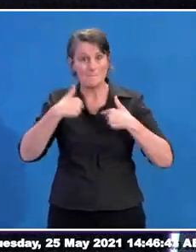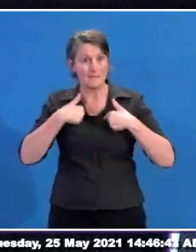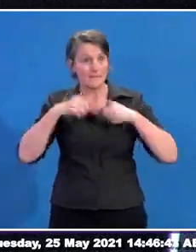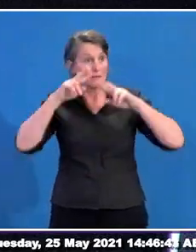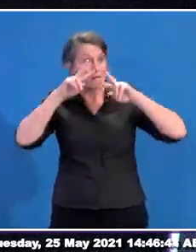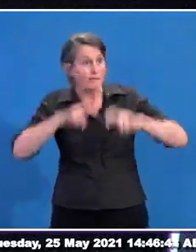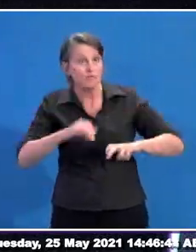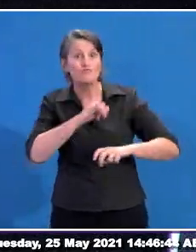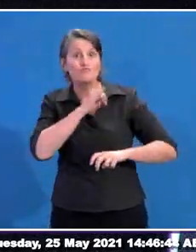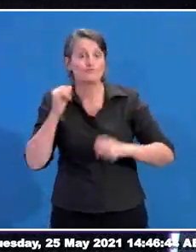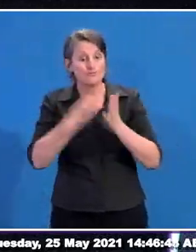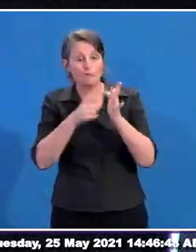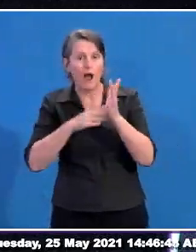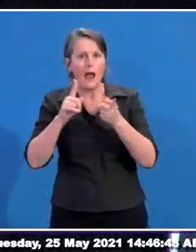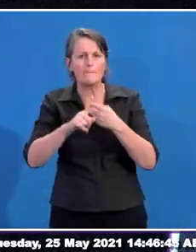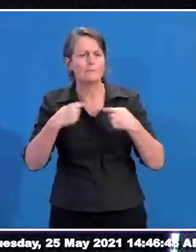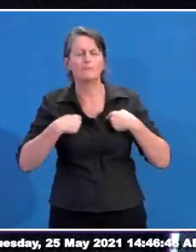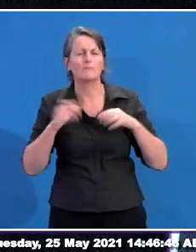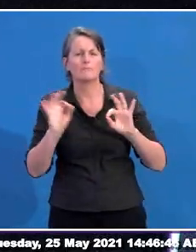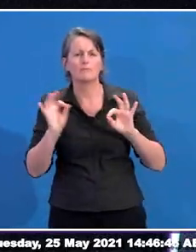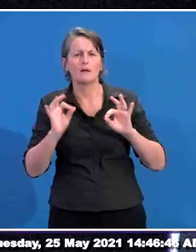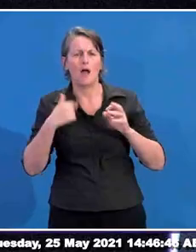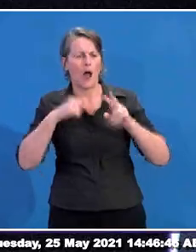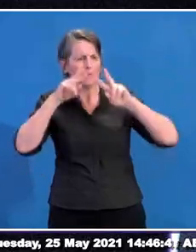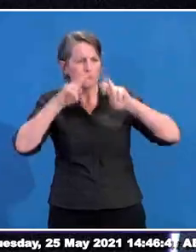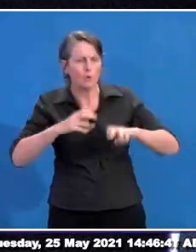criminal matter, I'm investigating it as a workplace civil matter.